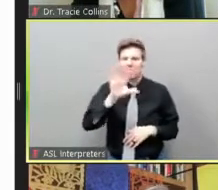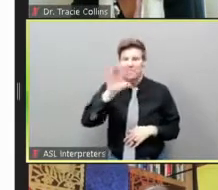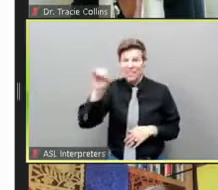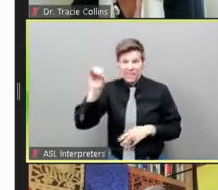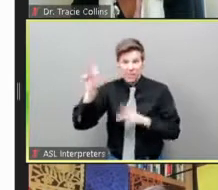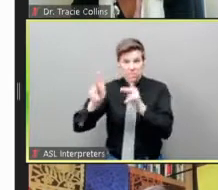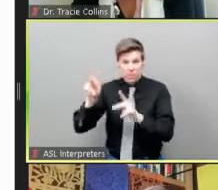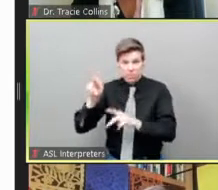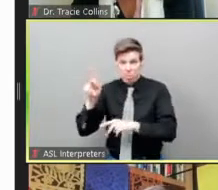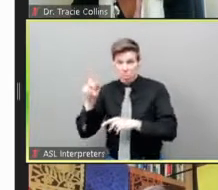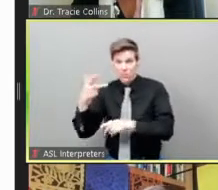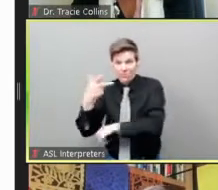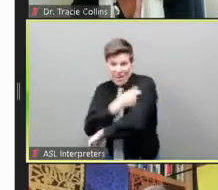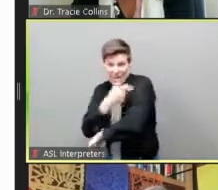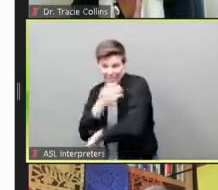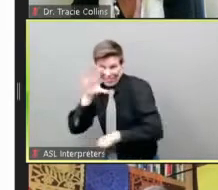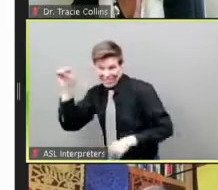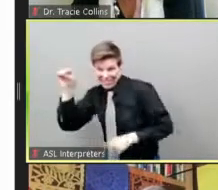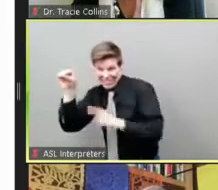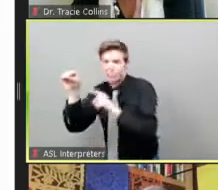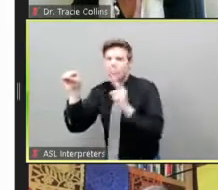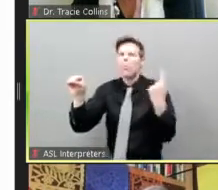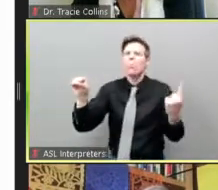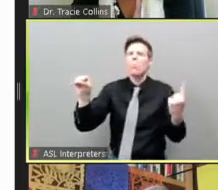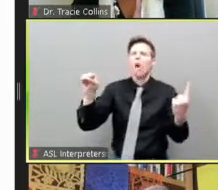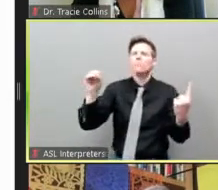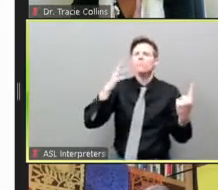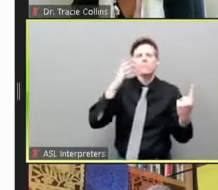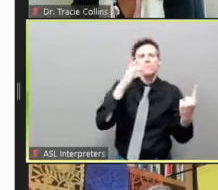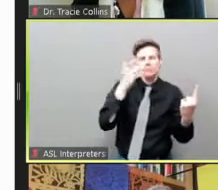And if we can keep up that pace, I think we've got a good shot at keeping